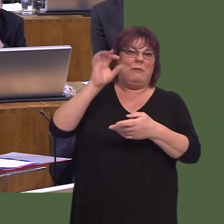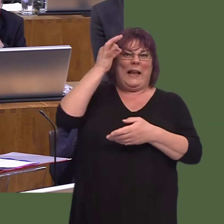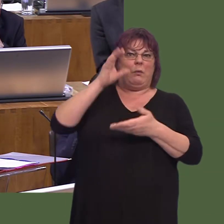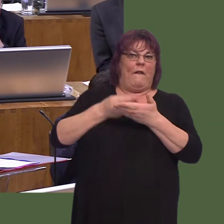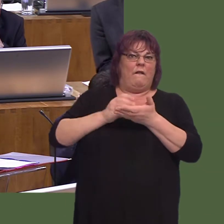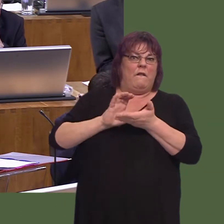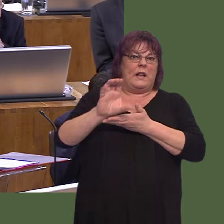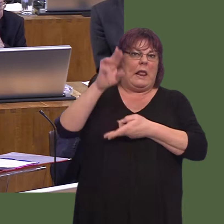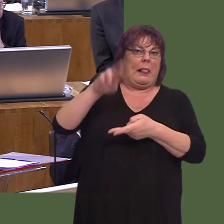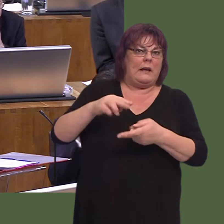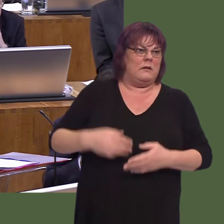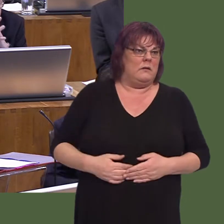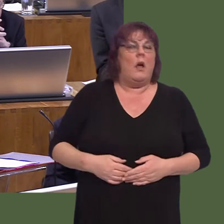We need to make sure the UK Governmentó.